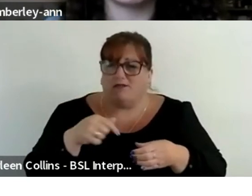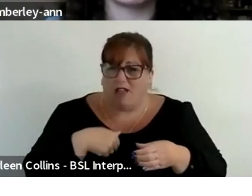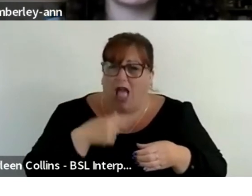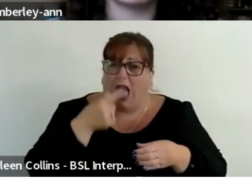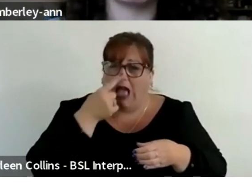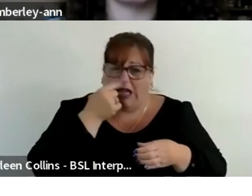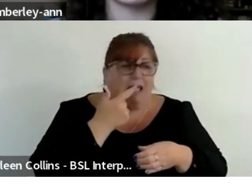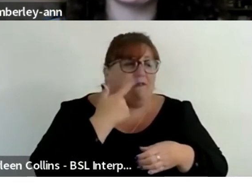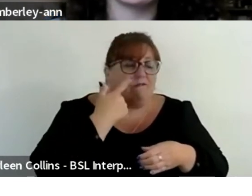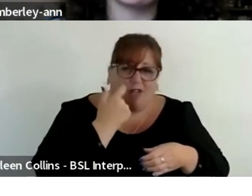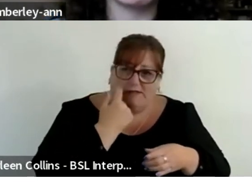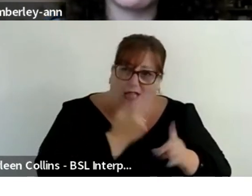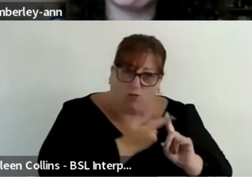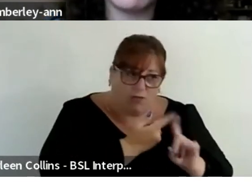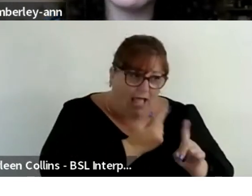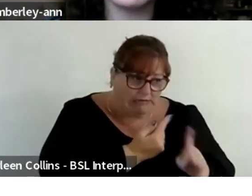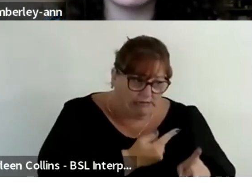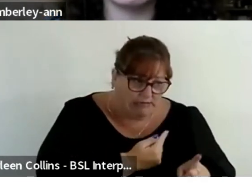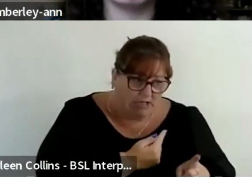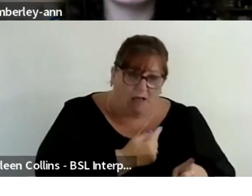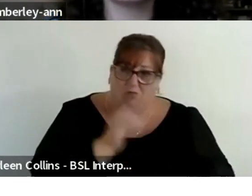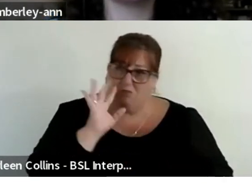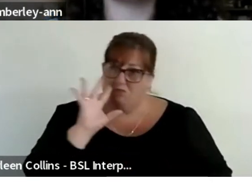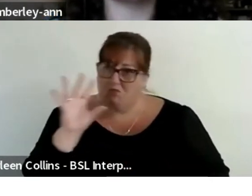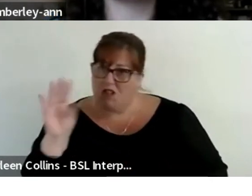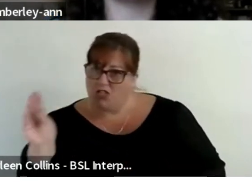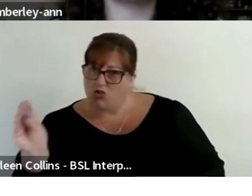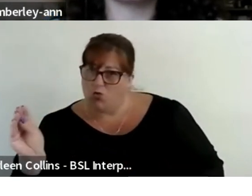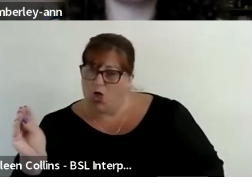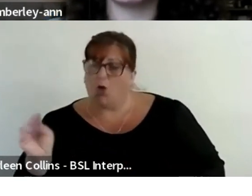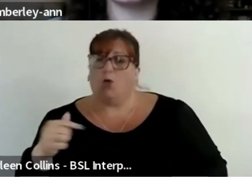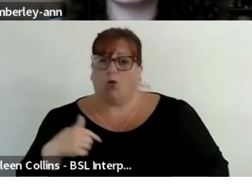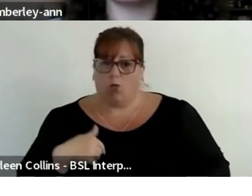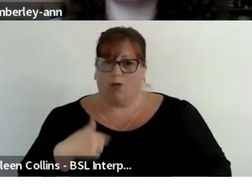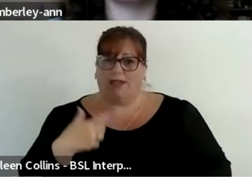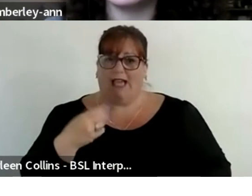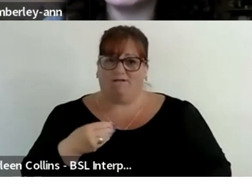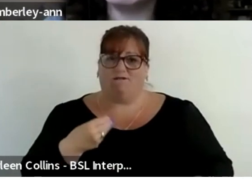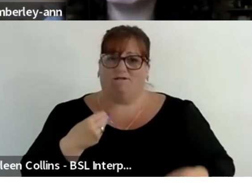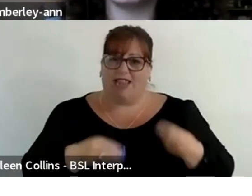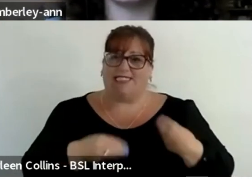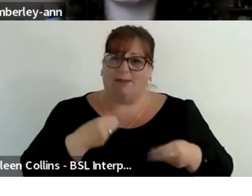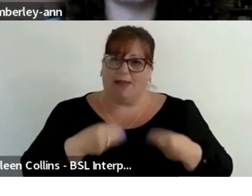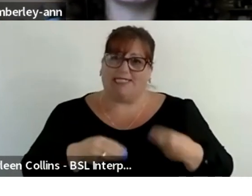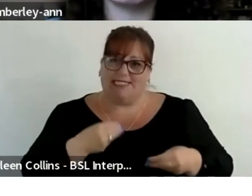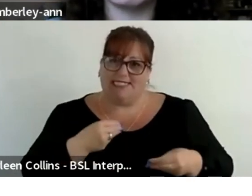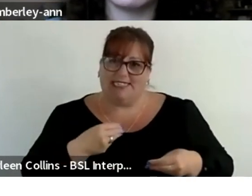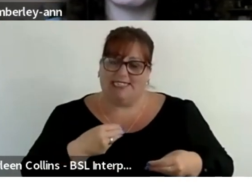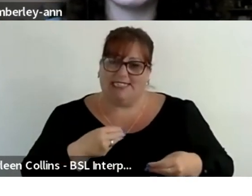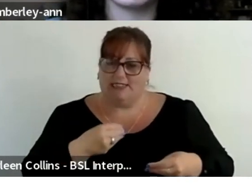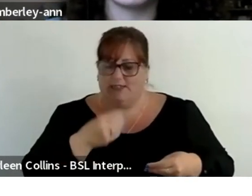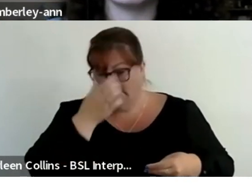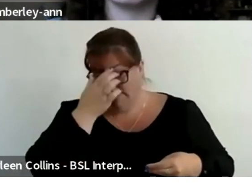We do look at the flexibility for our roles. We have something at PwC called The Deal, which is our employee value proposition.